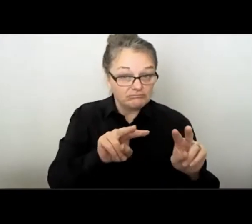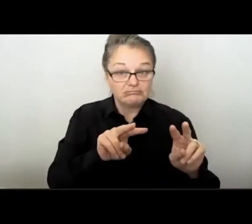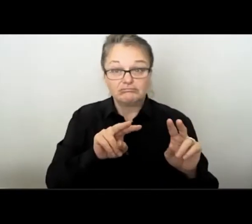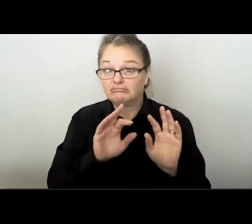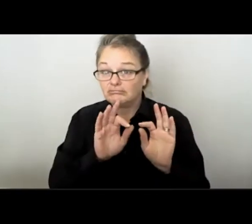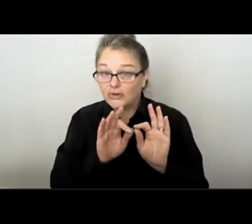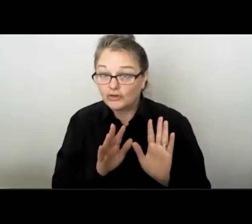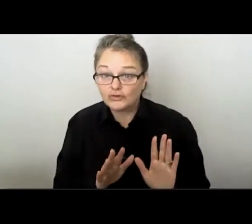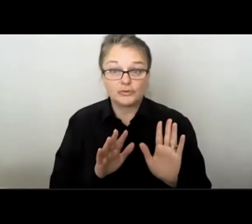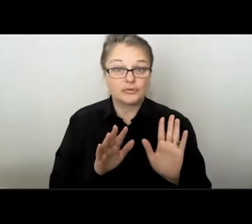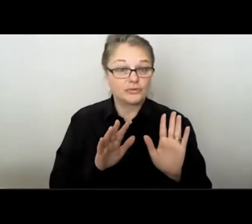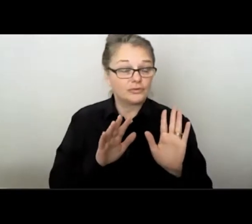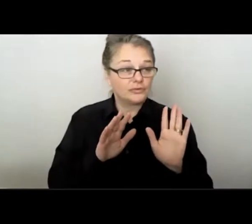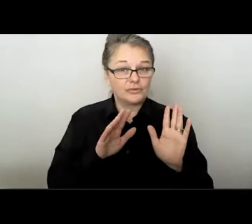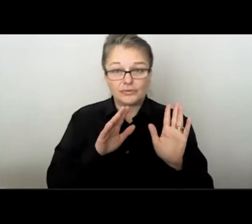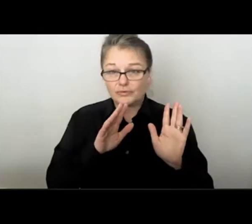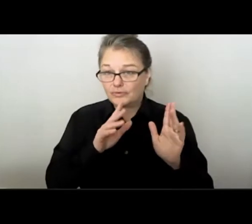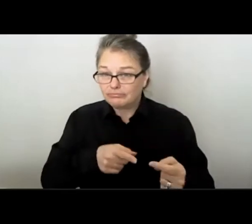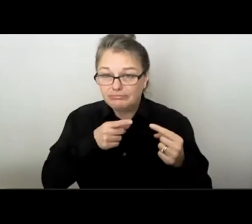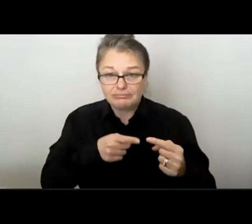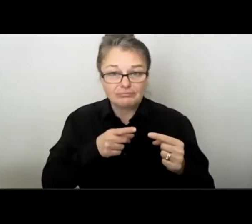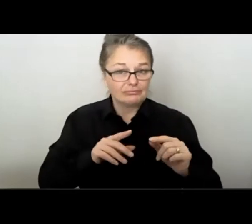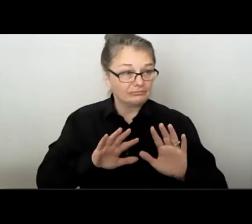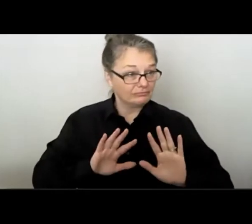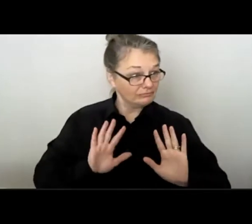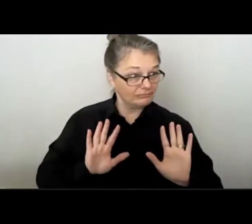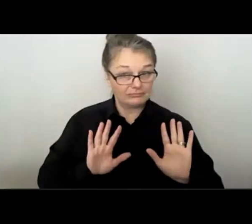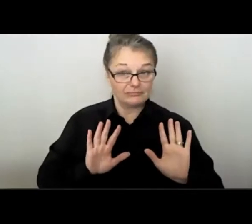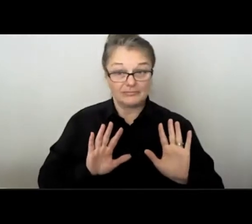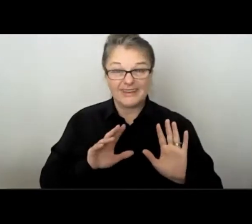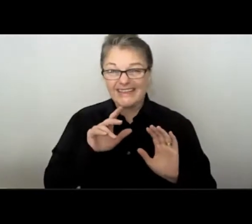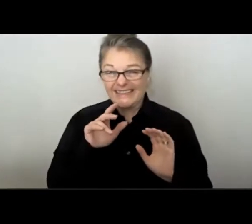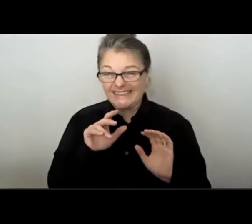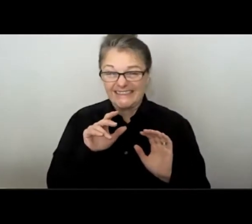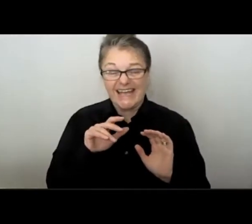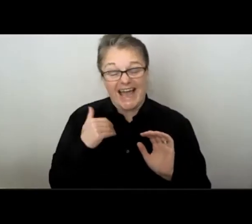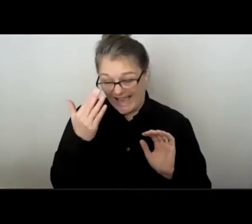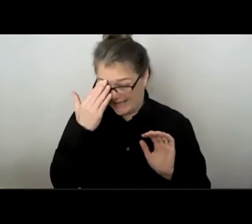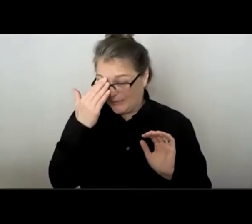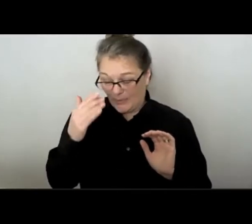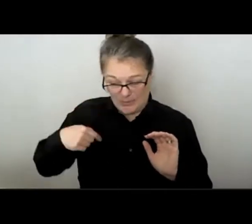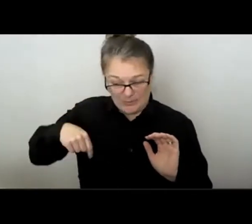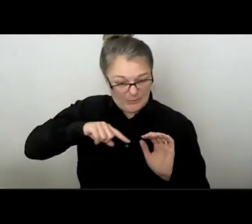DIFFICULTIES ACCESSING THE INTERPRETERS. I KNOW WE DID CIRCULATE AN E MAIL A FEW DAYS AGO.